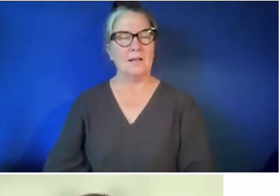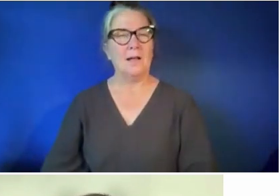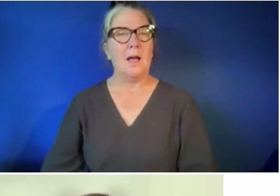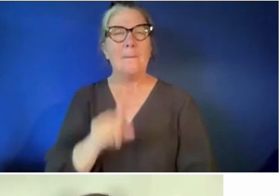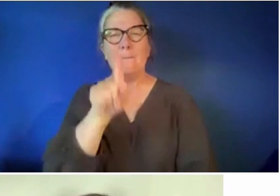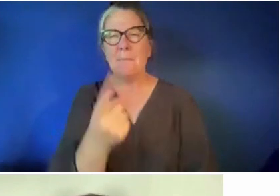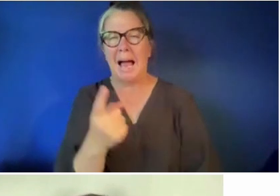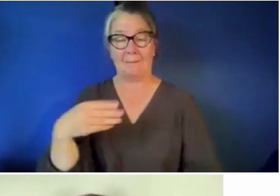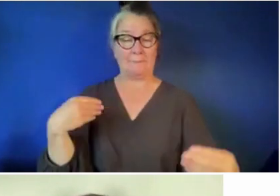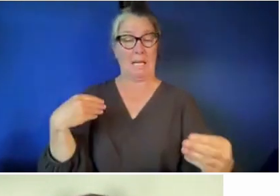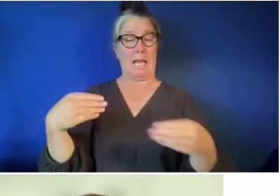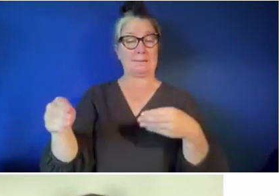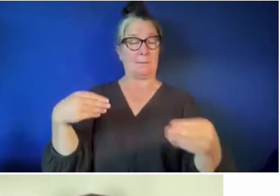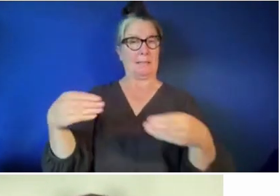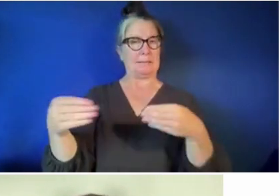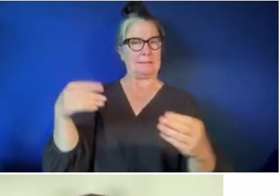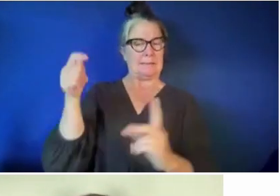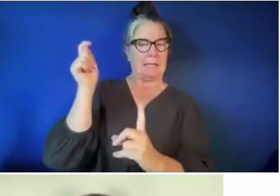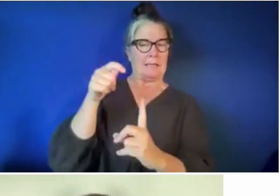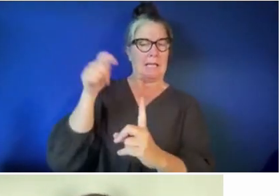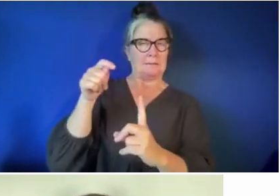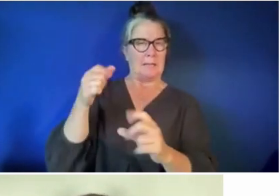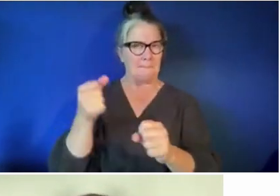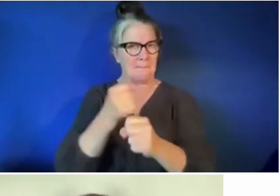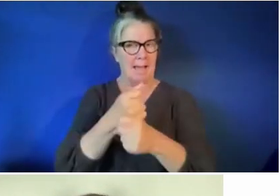and to make sure that we are absolutely nailing those. And I think,